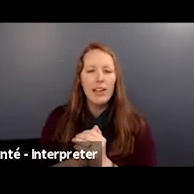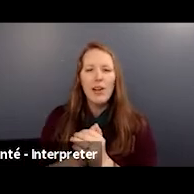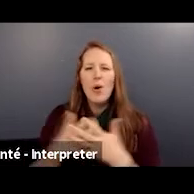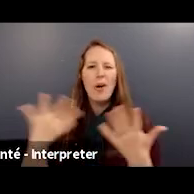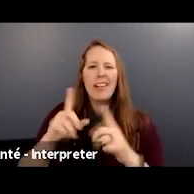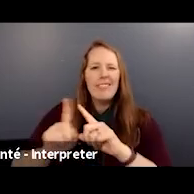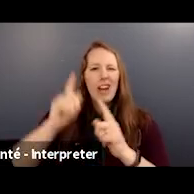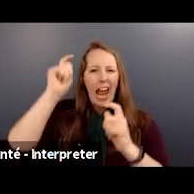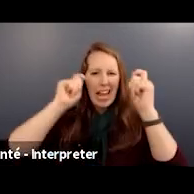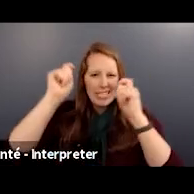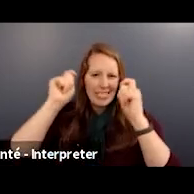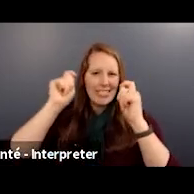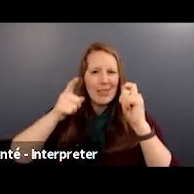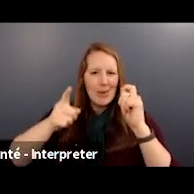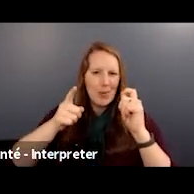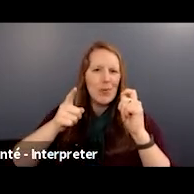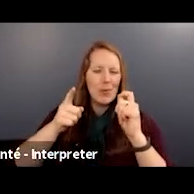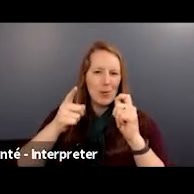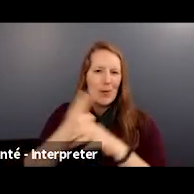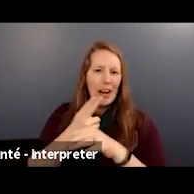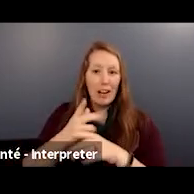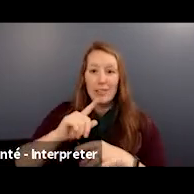I'd like to direct this question to Jodi Kinner.